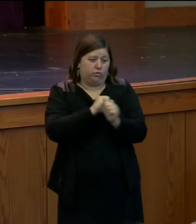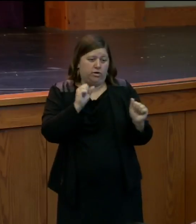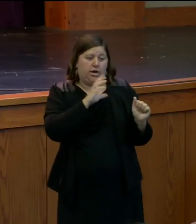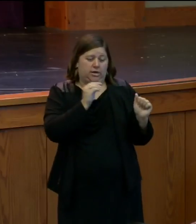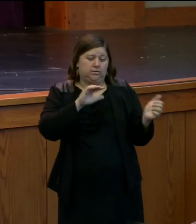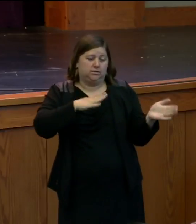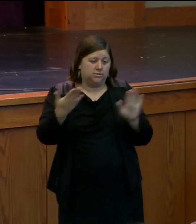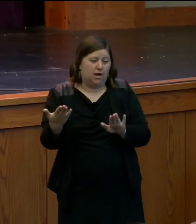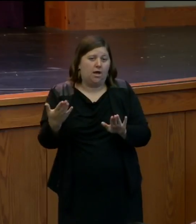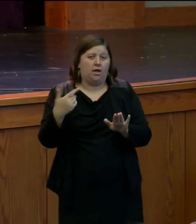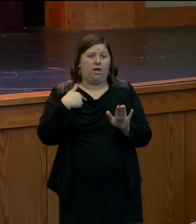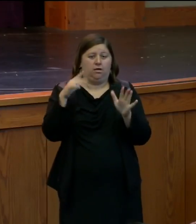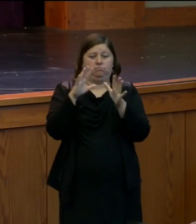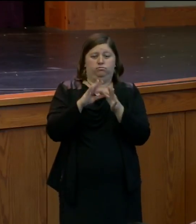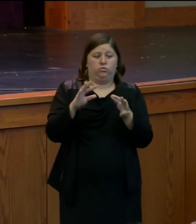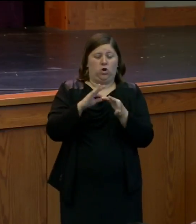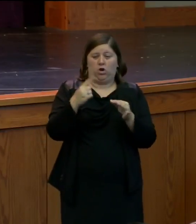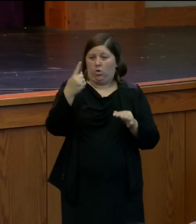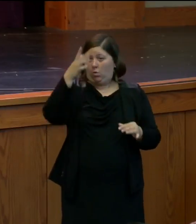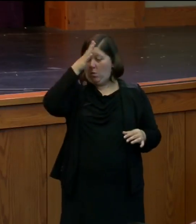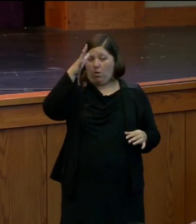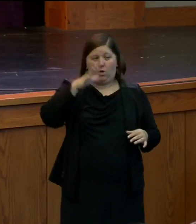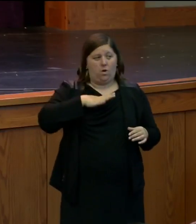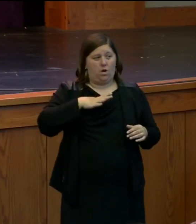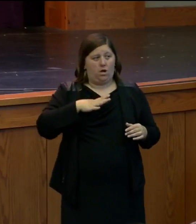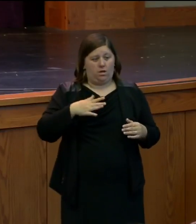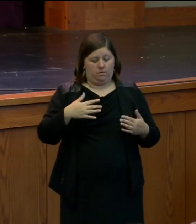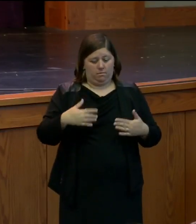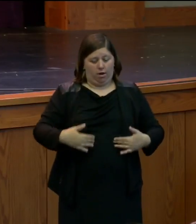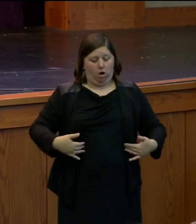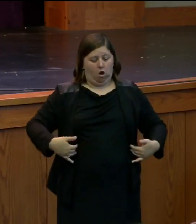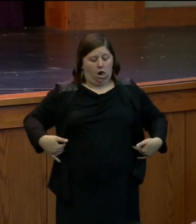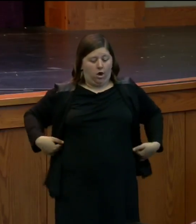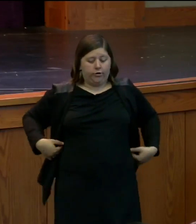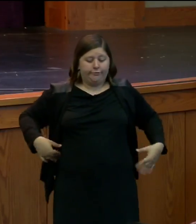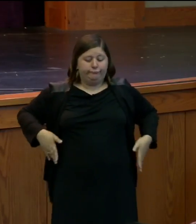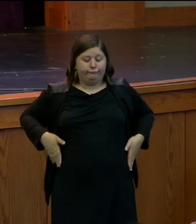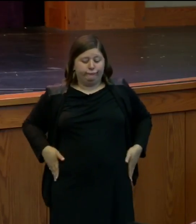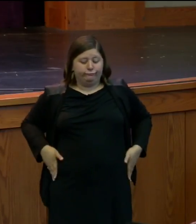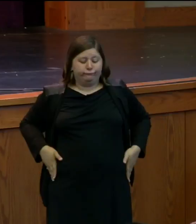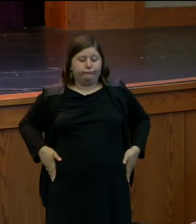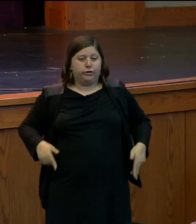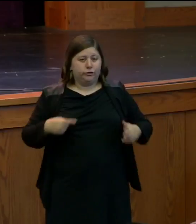WHEN I'M TALKING THIS MAN PUT HIS JACKET BACK TO LET ME SEE THE BUTT OF HIS GUN.